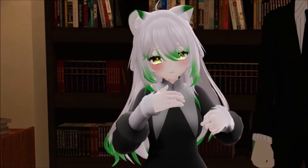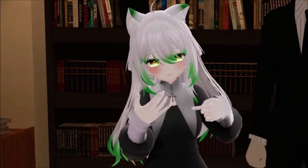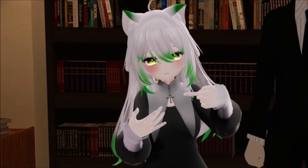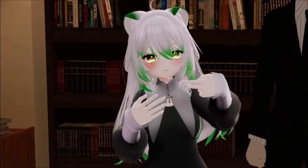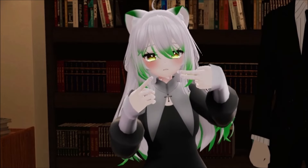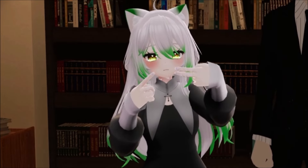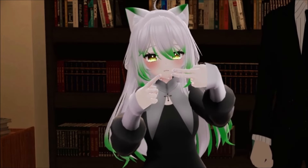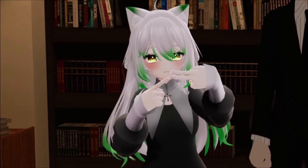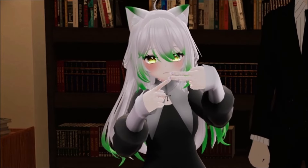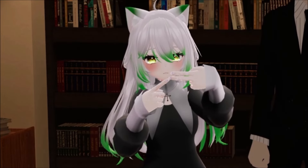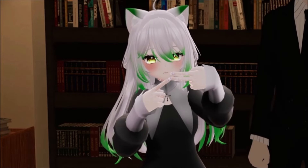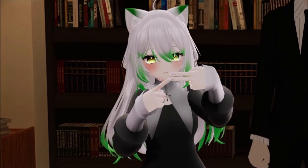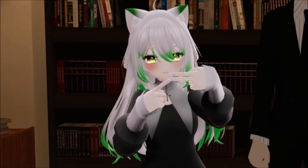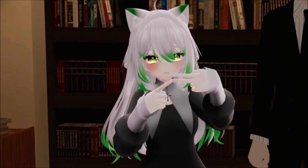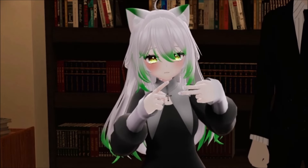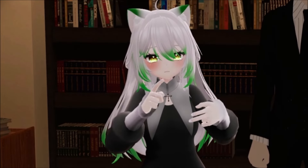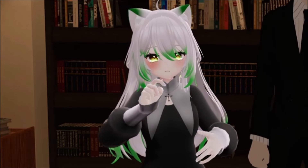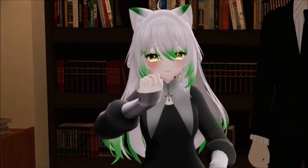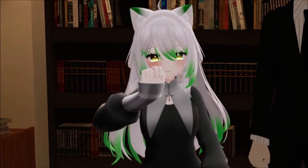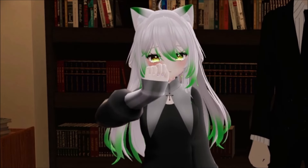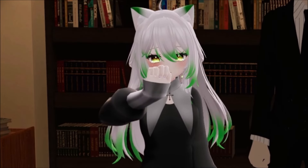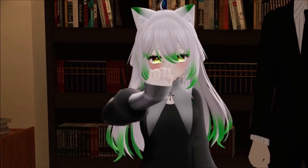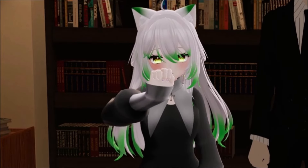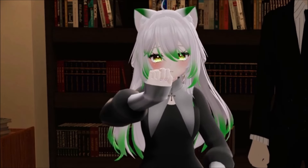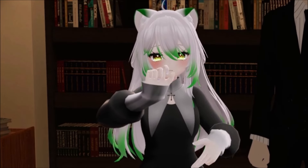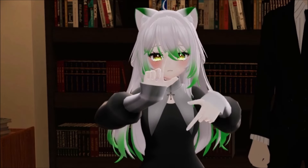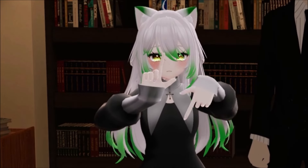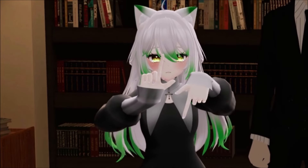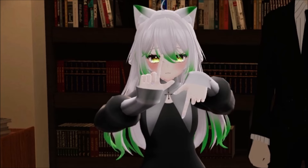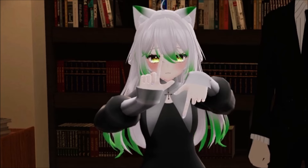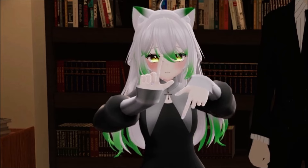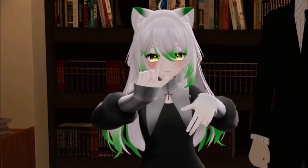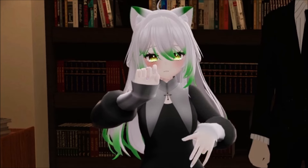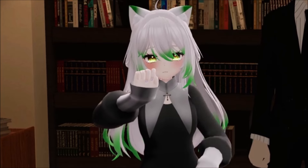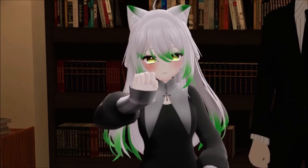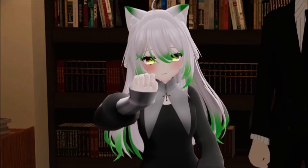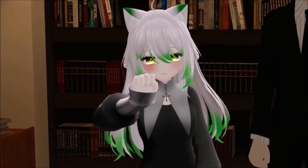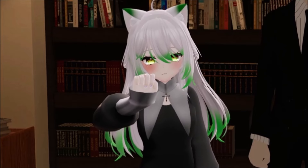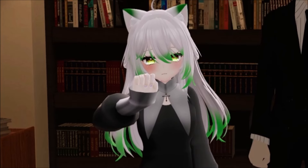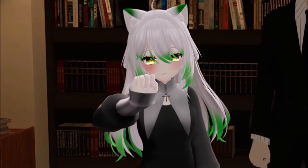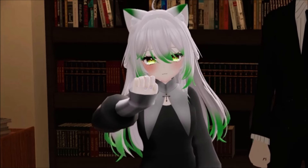(Japanese Sign Language) And this is the second sign for "social media"